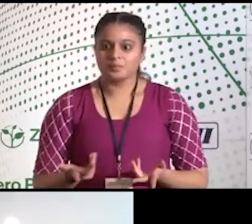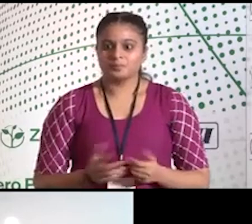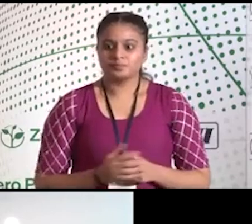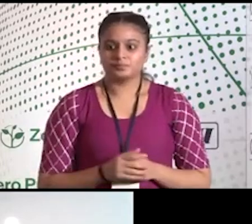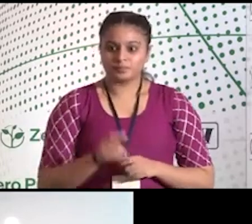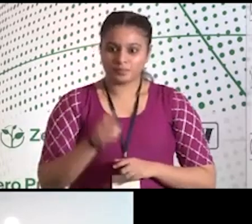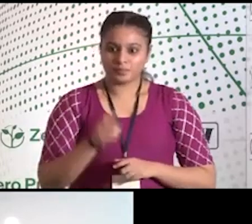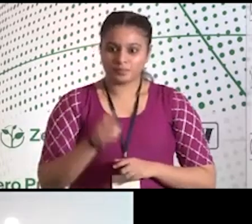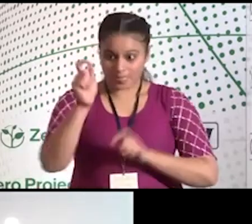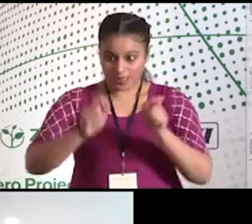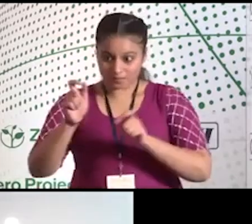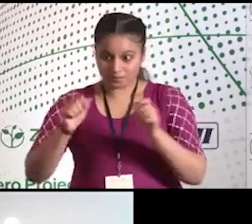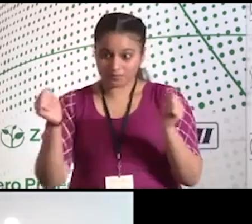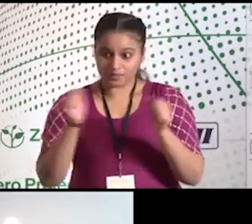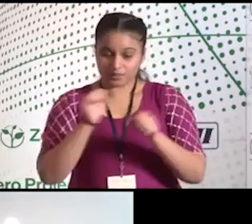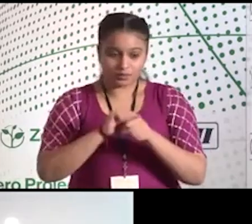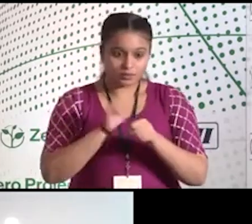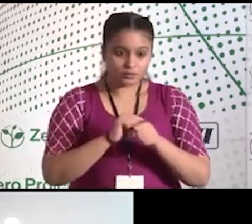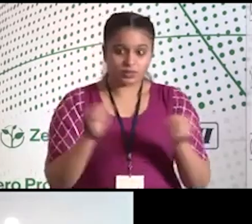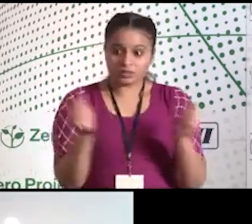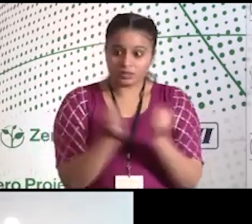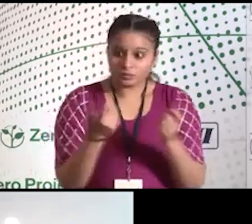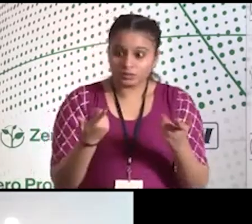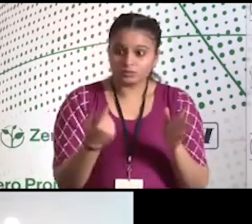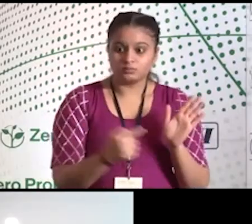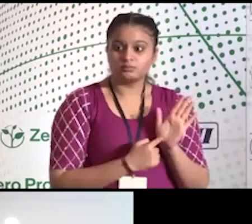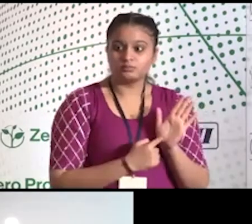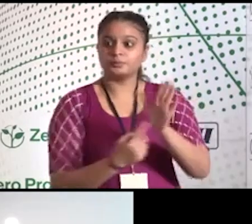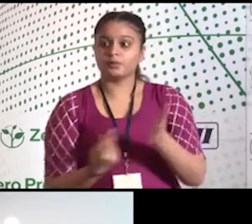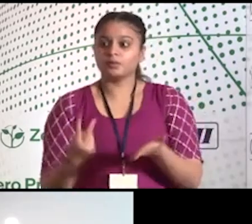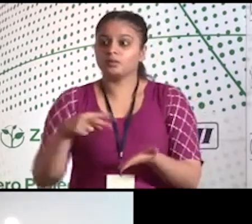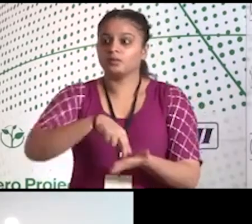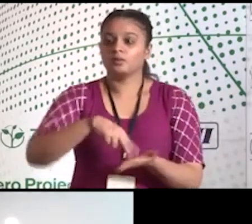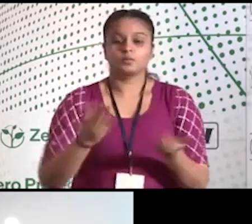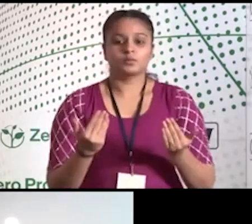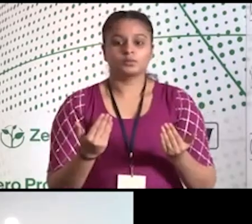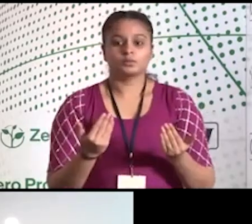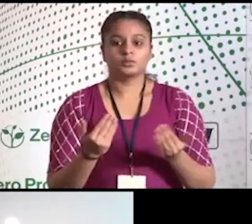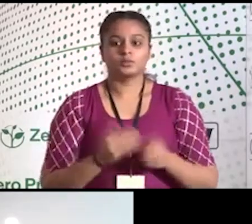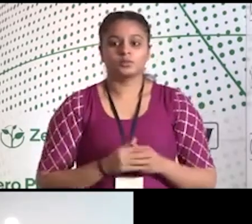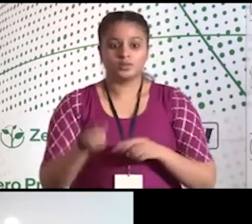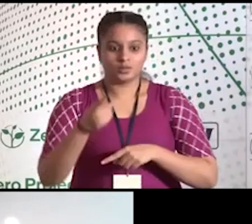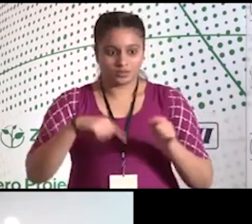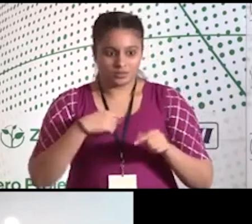that we are working with right up front, can we make them lead? So even with that exemplars